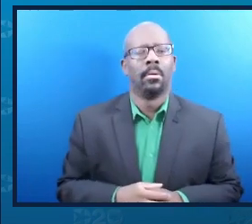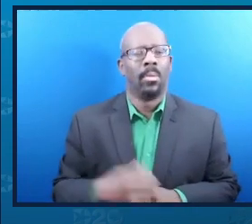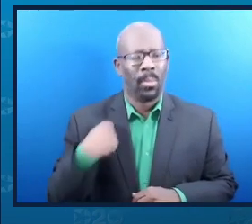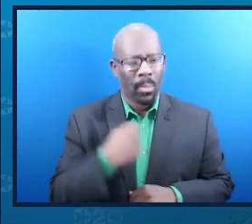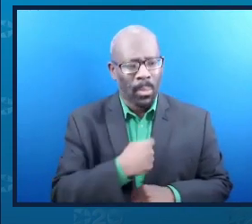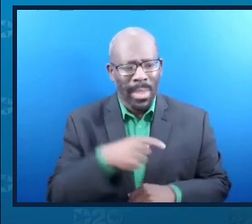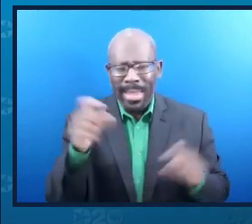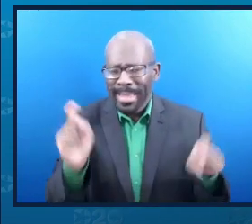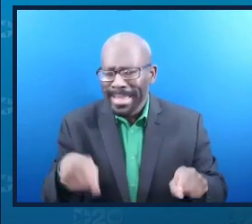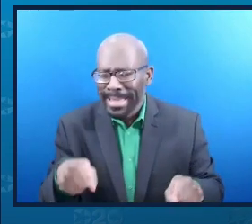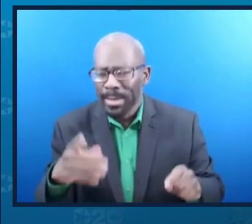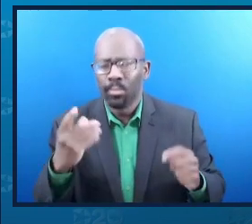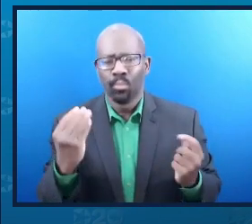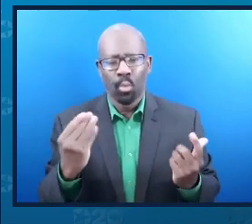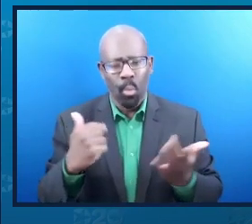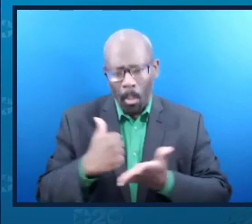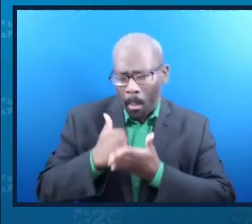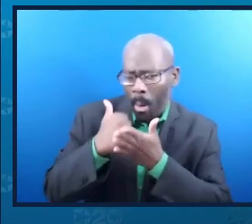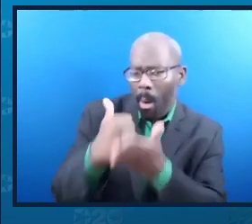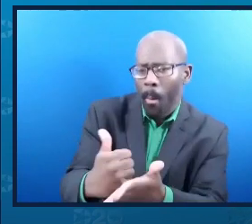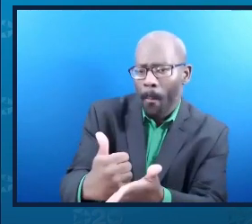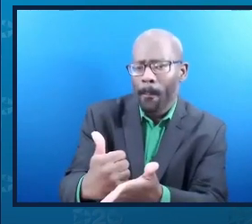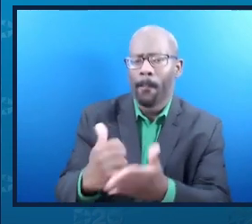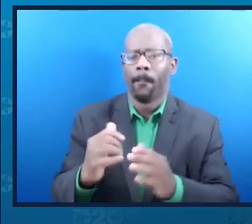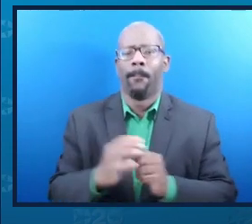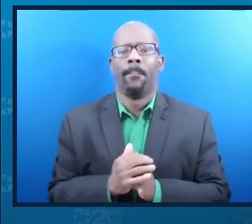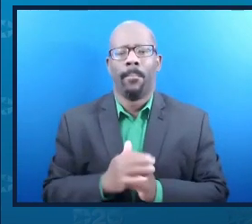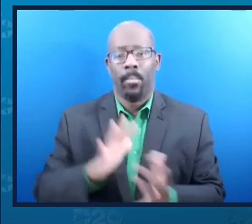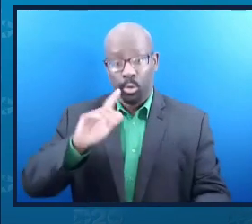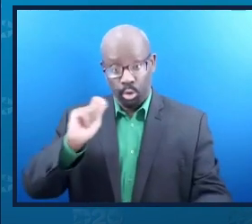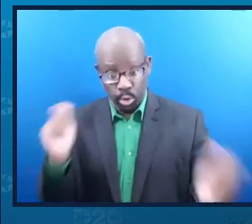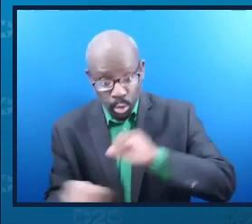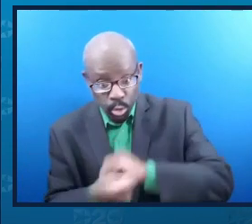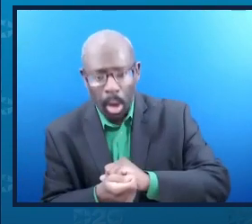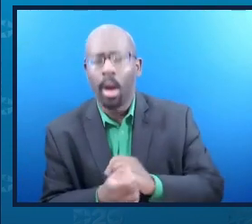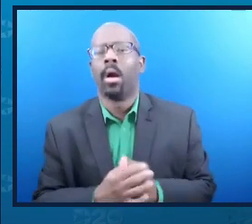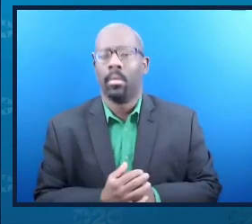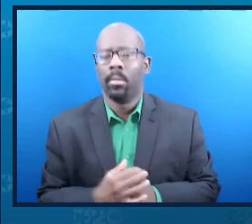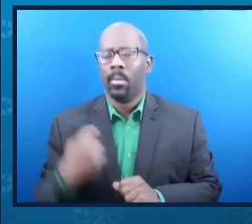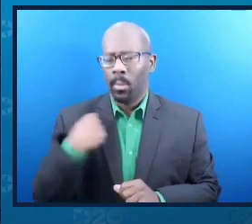AND SO MANY OTHERS.